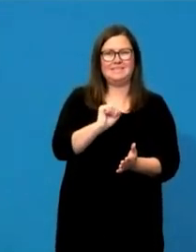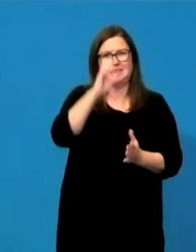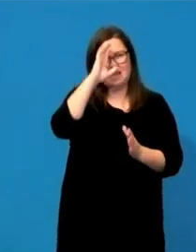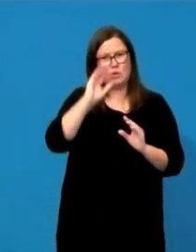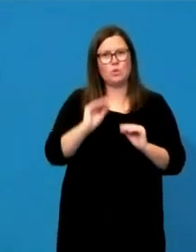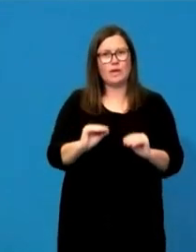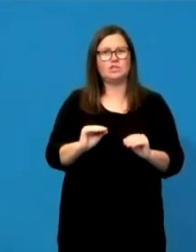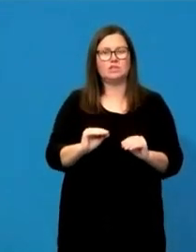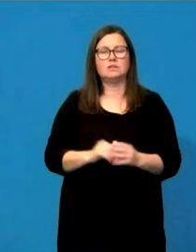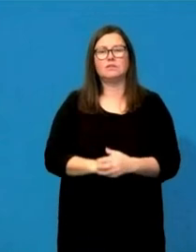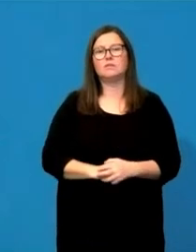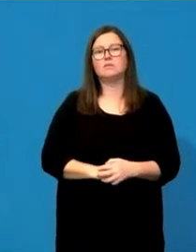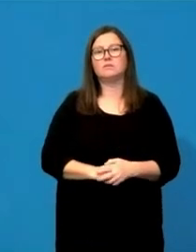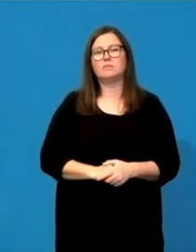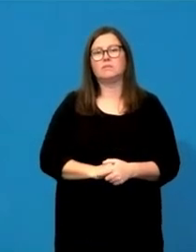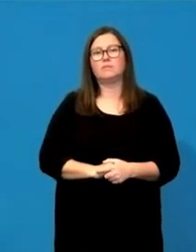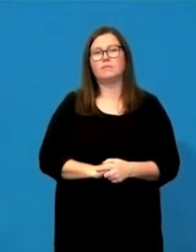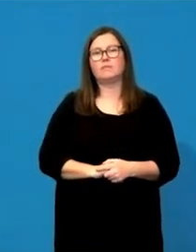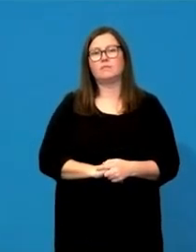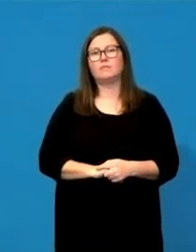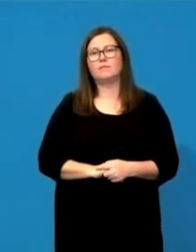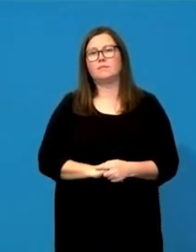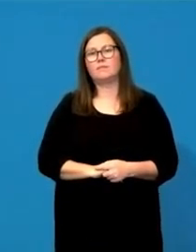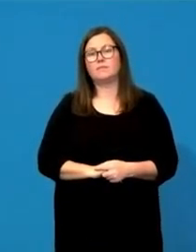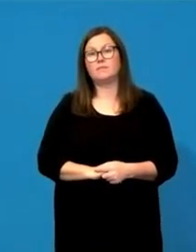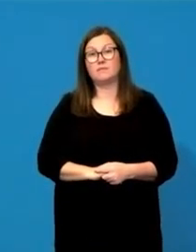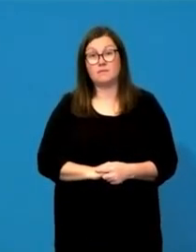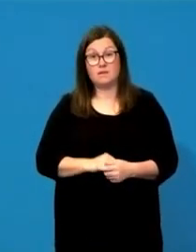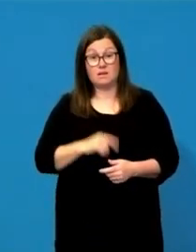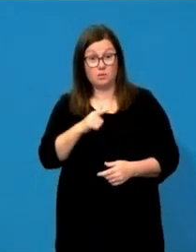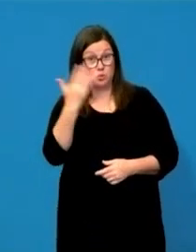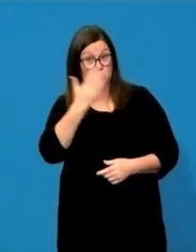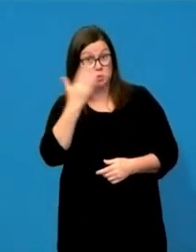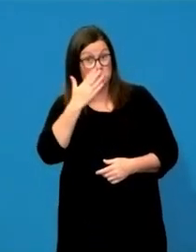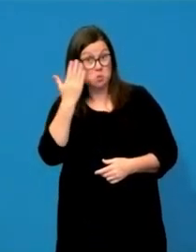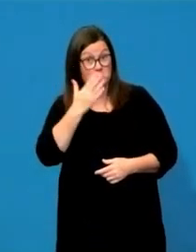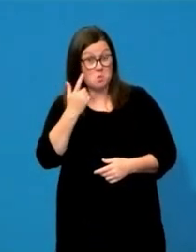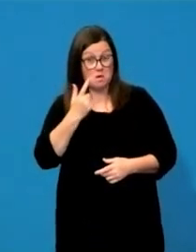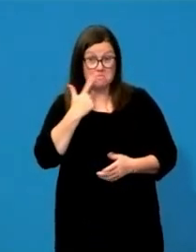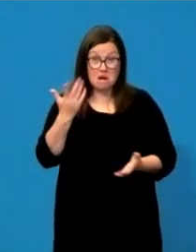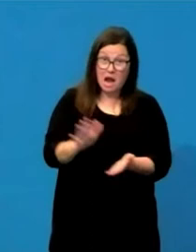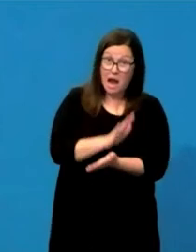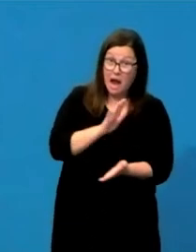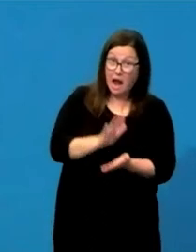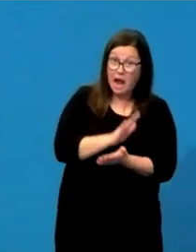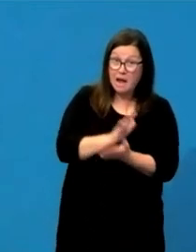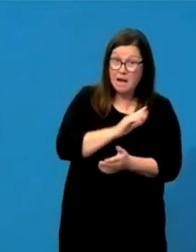And has the school been open to these ideas or you are still to talk to them about it? JAZSIKAH: Yes, they have.